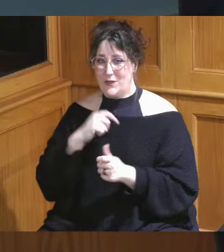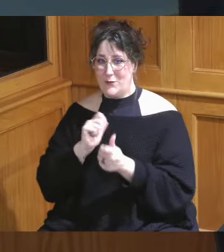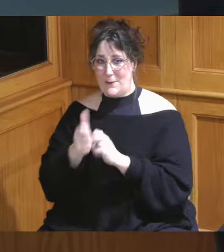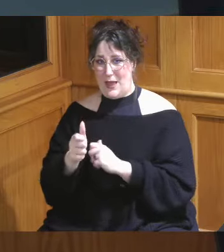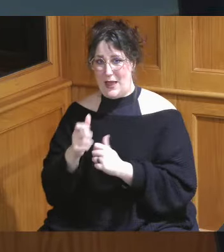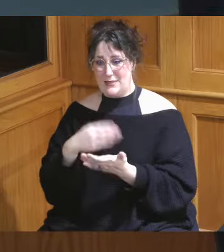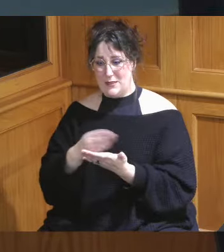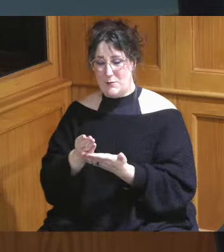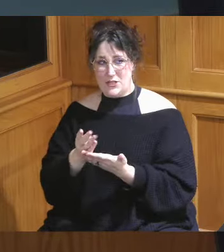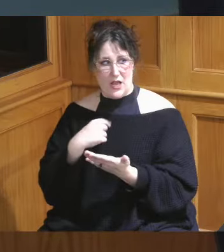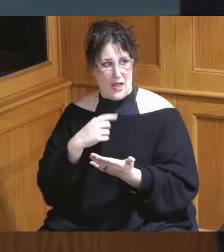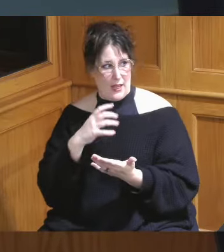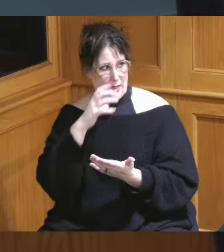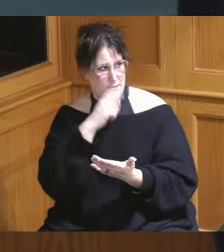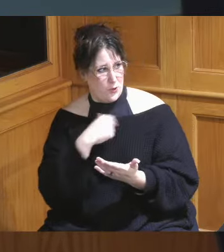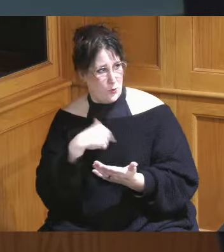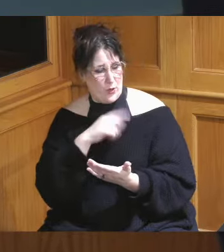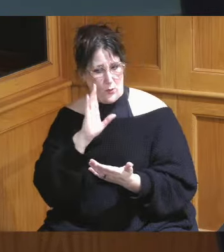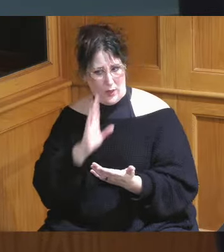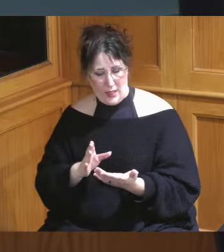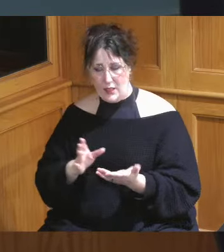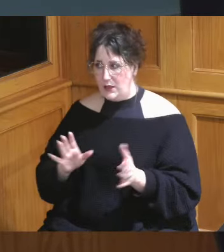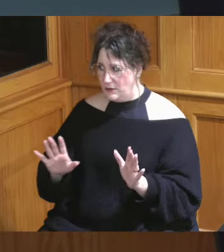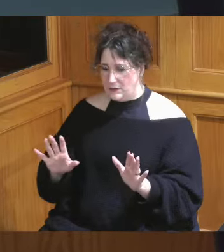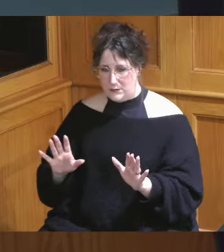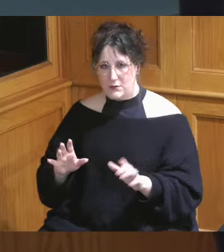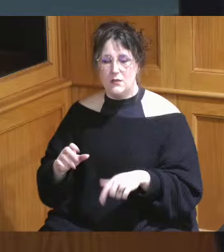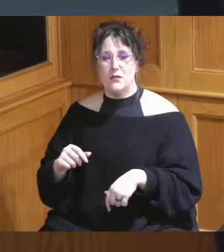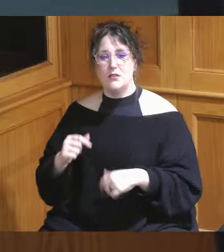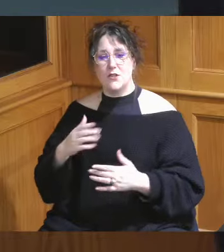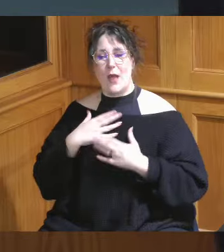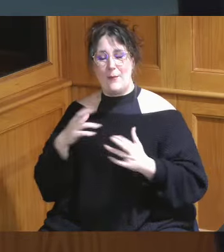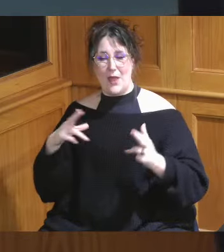which I am presuming that we're going to pass the budget. and so happy holidays to staff. It's been